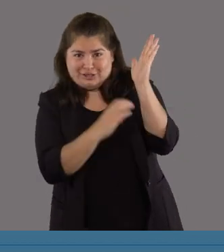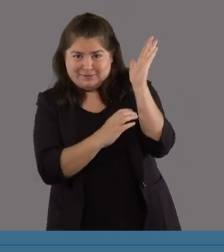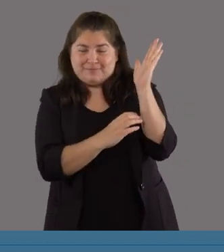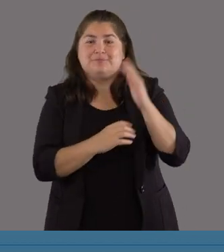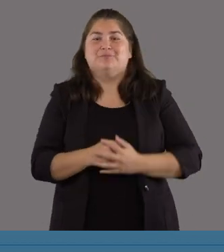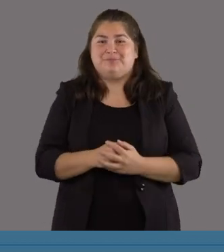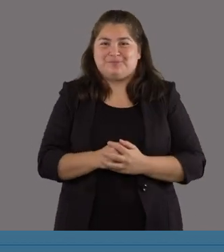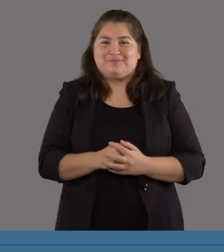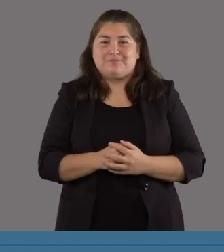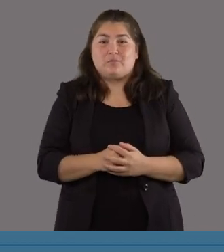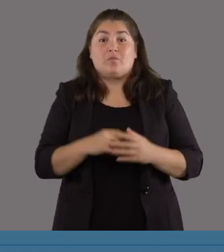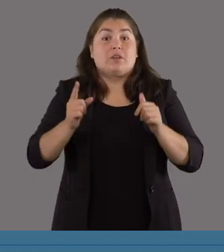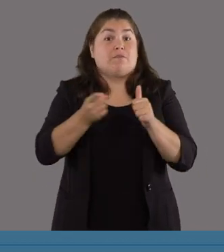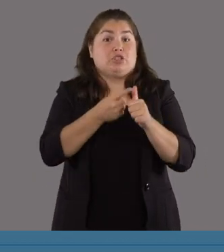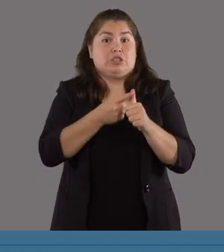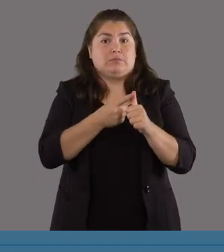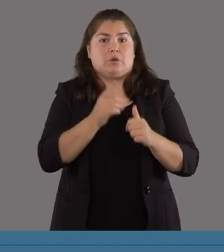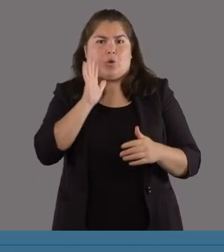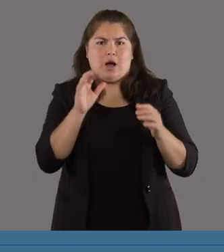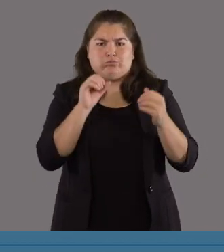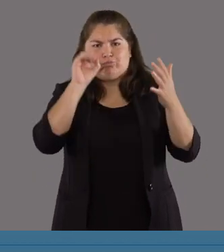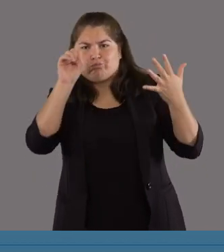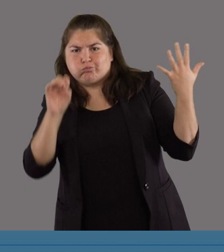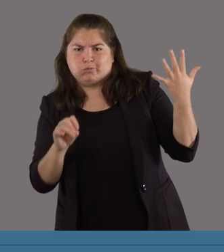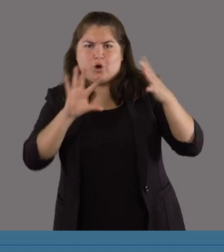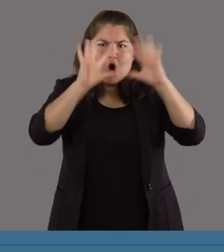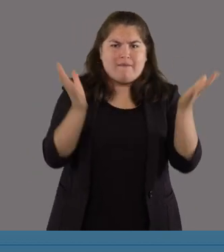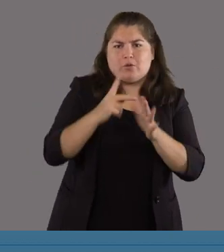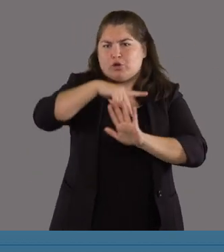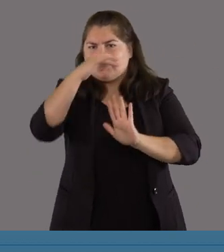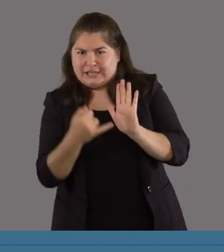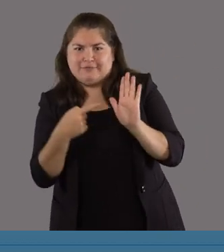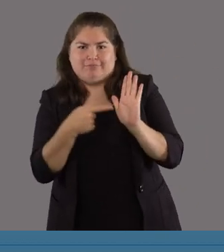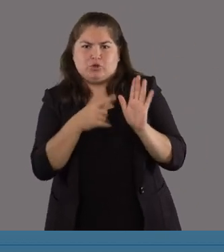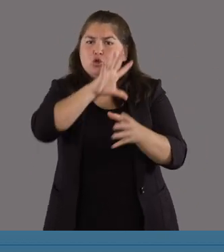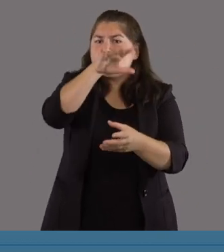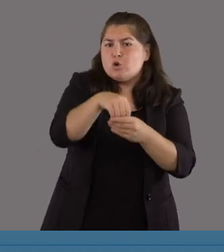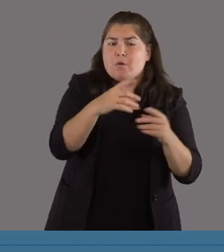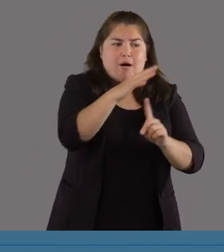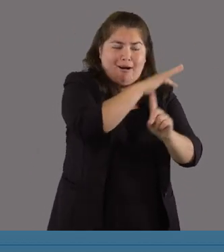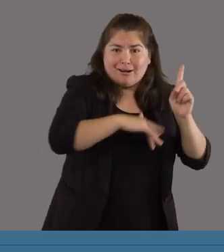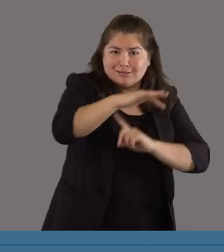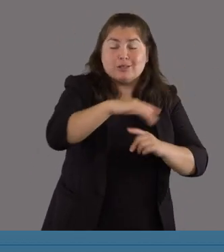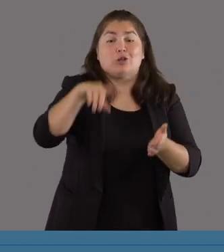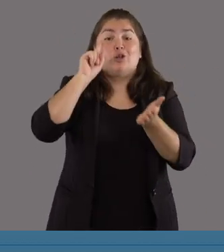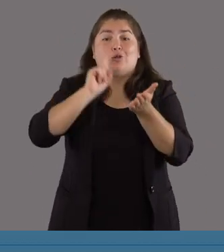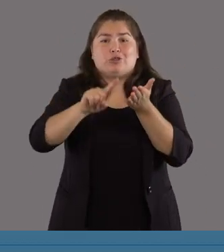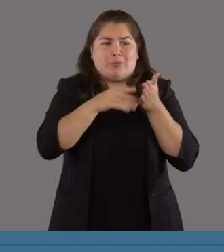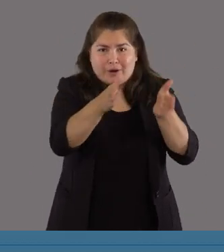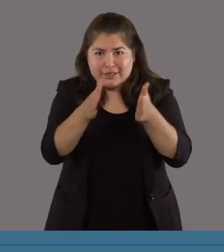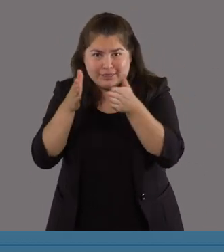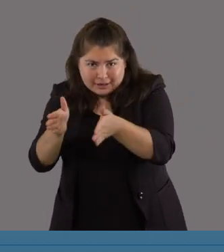First, we will share an overview of the project including context, methodology, and demographics.